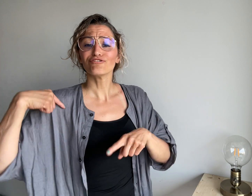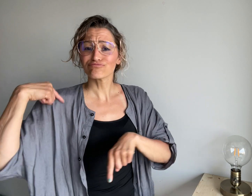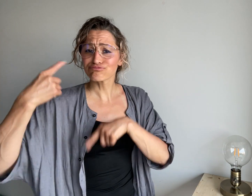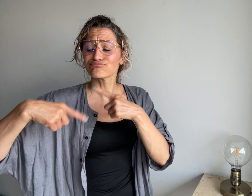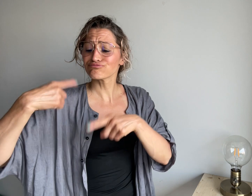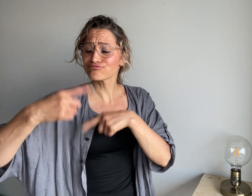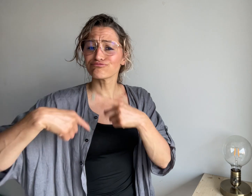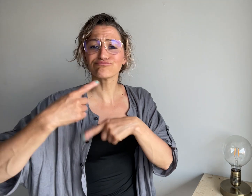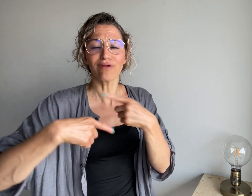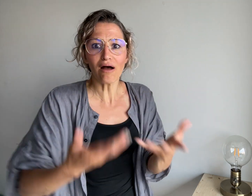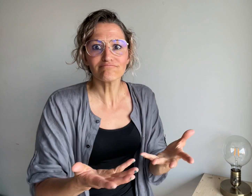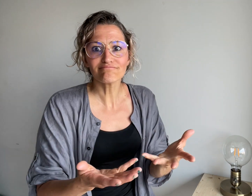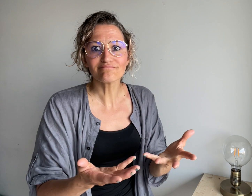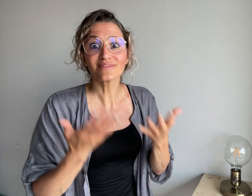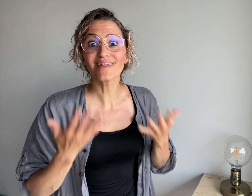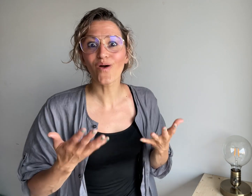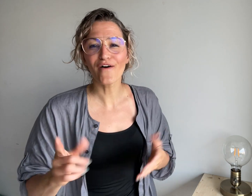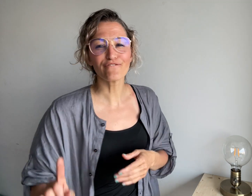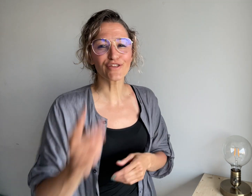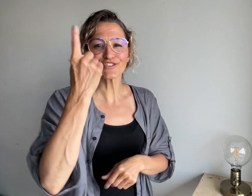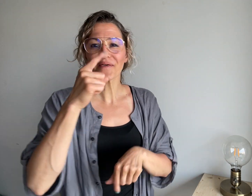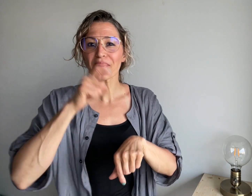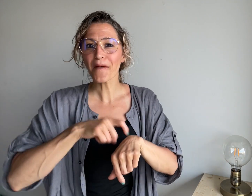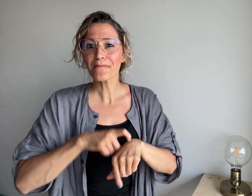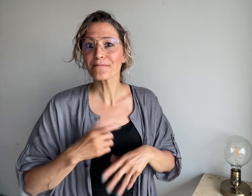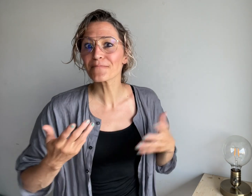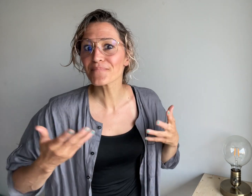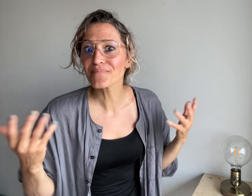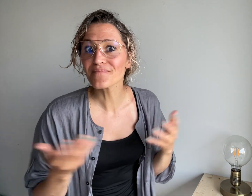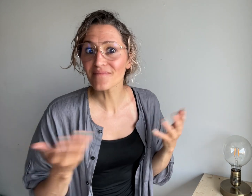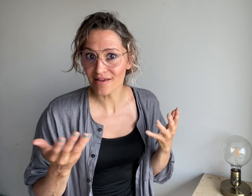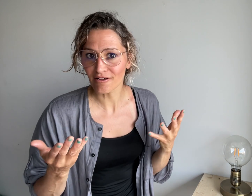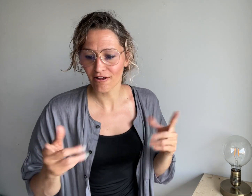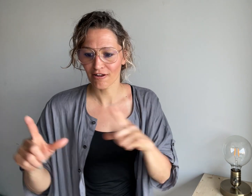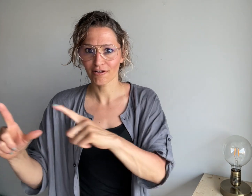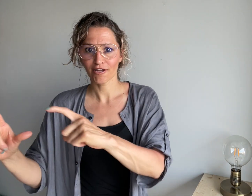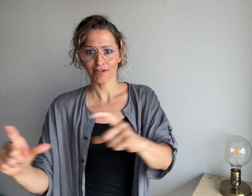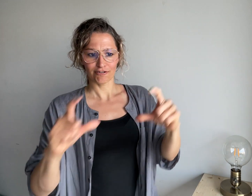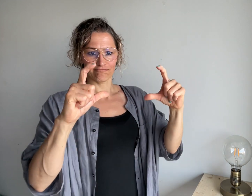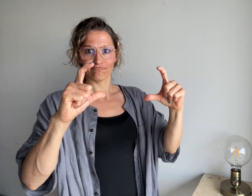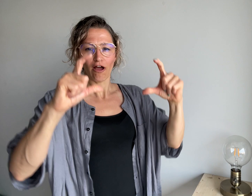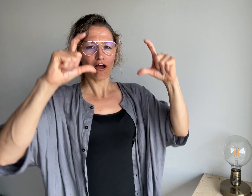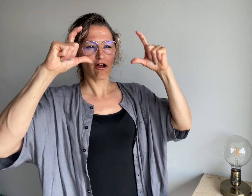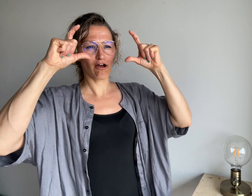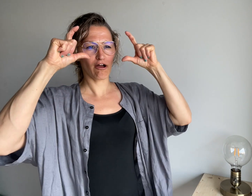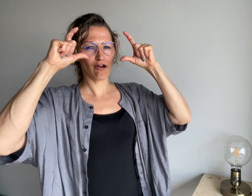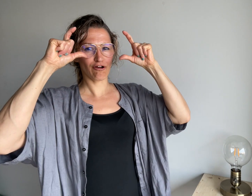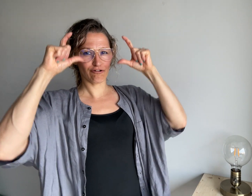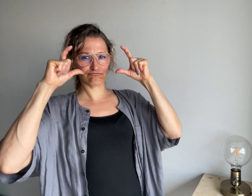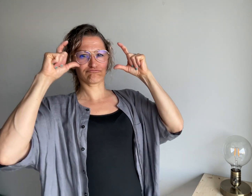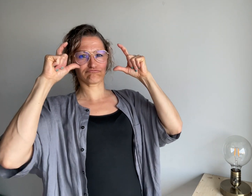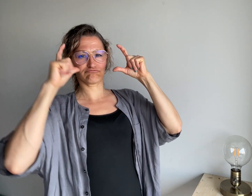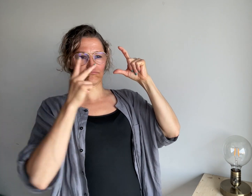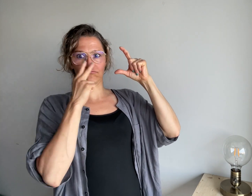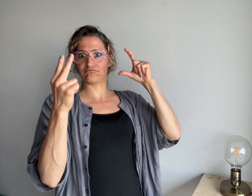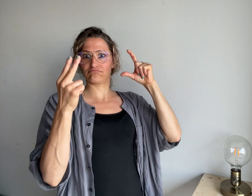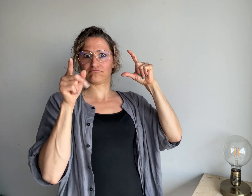For the first time, an interpreter will appear in virtual